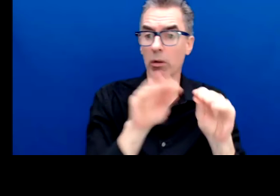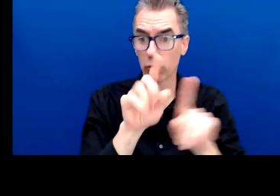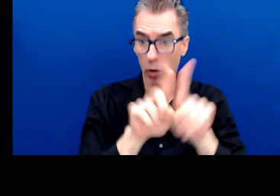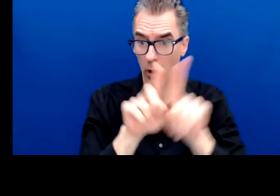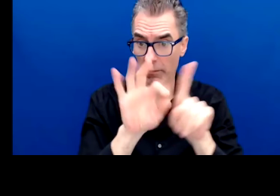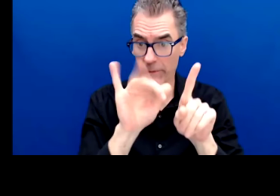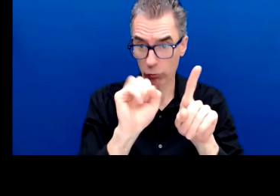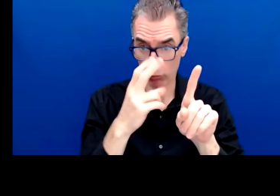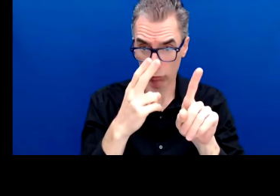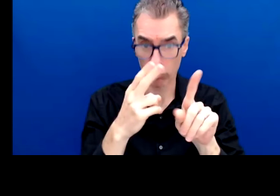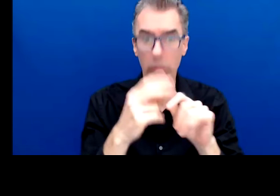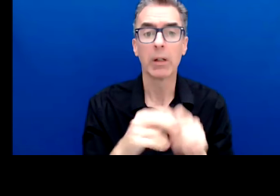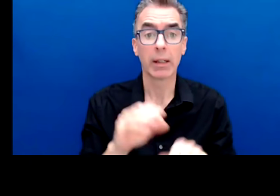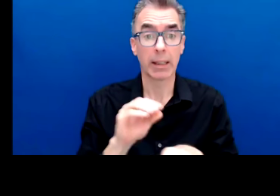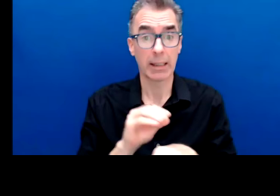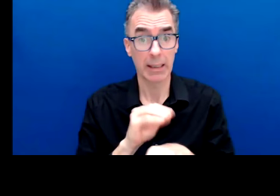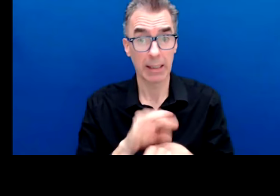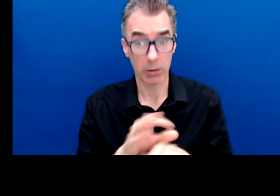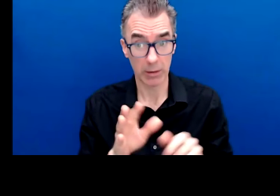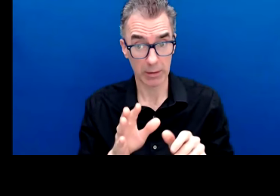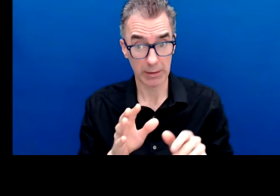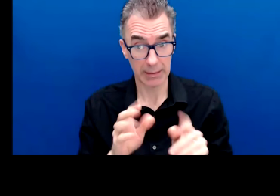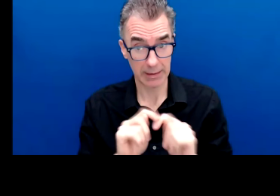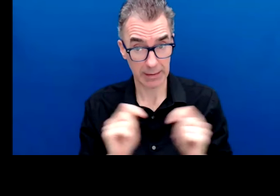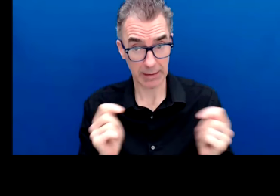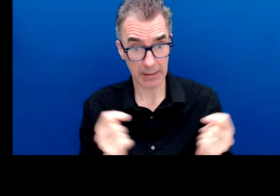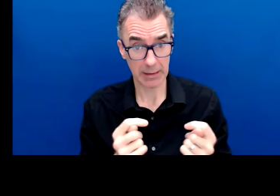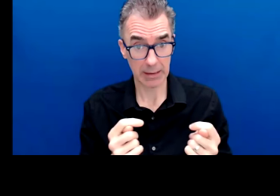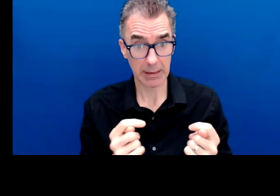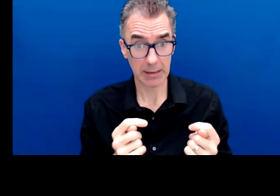Of course on our end it's Jamie Nelson. He is amazing.